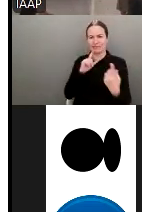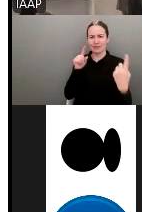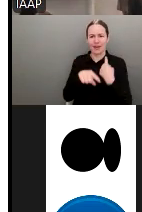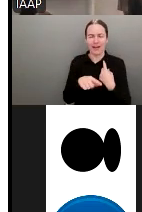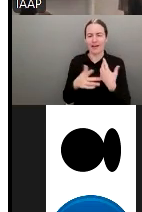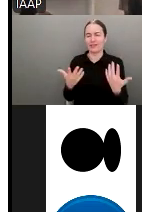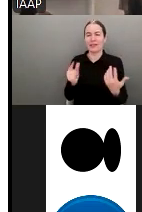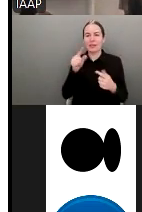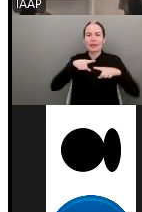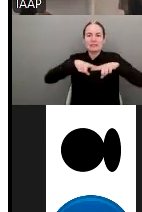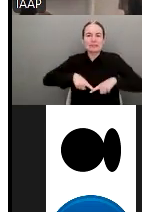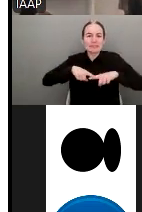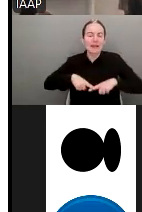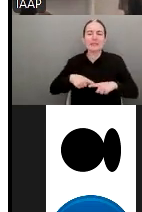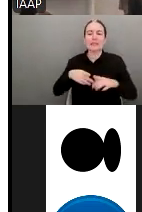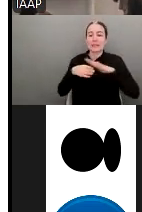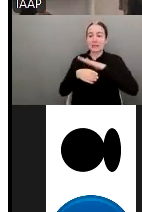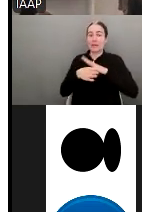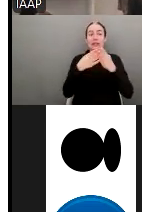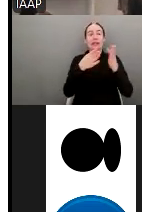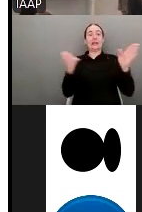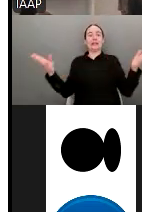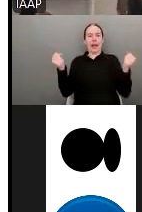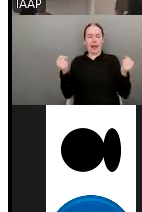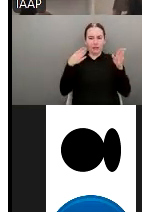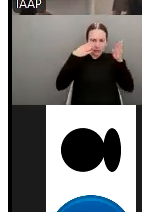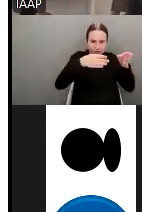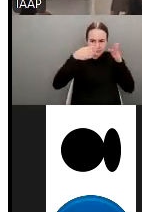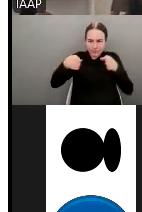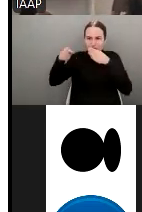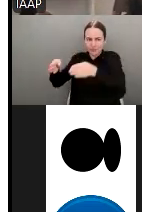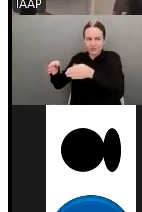But you are looking at, if you are looking out, building